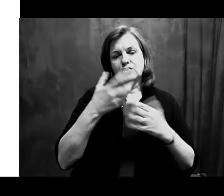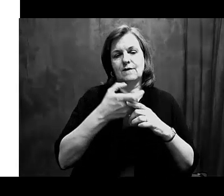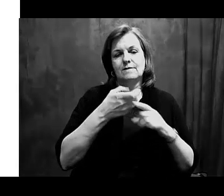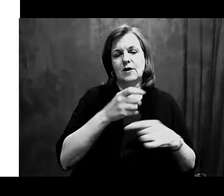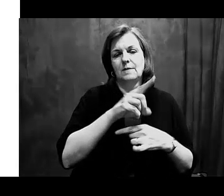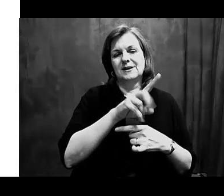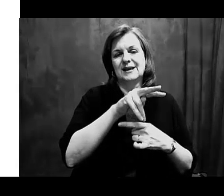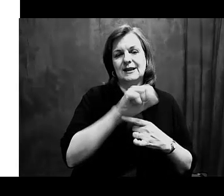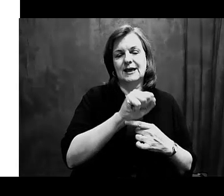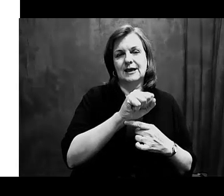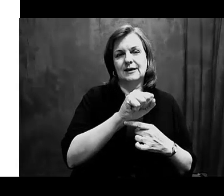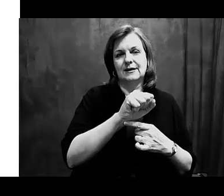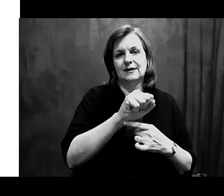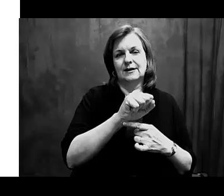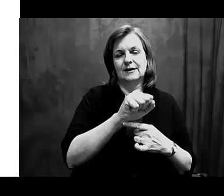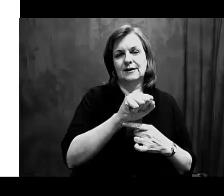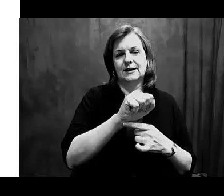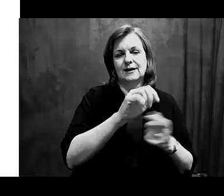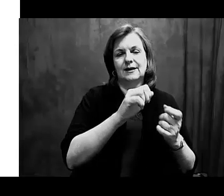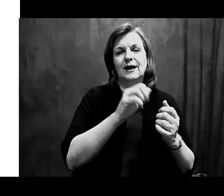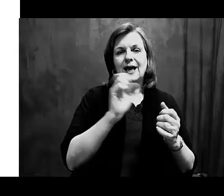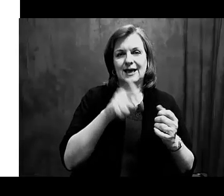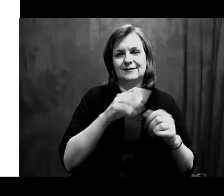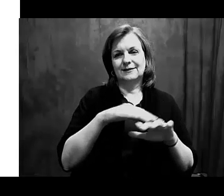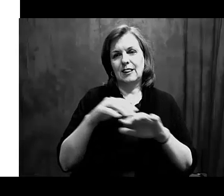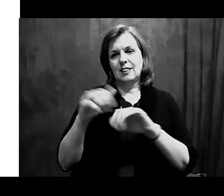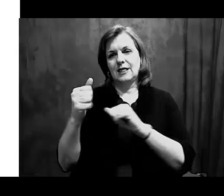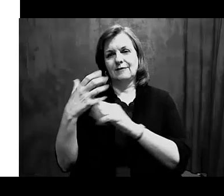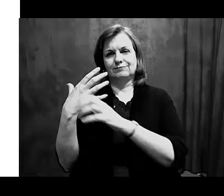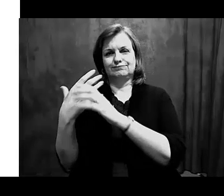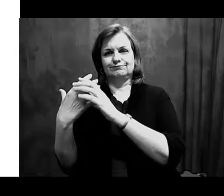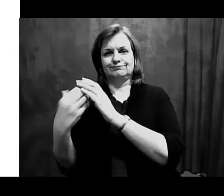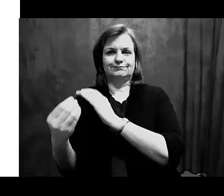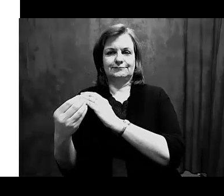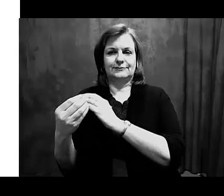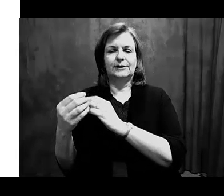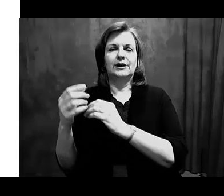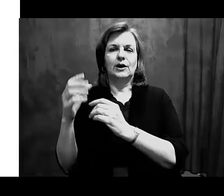information from DNA out to make proteins in your cytoplasm